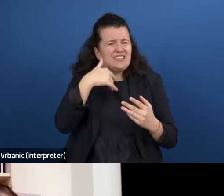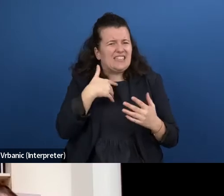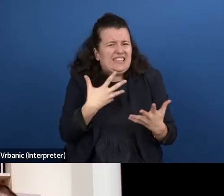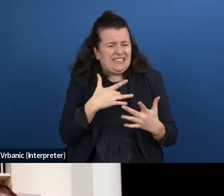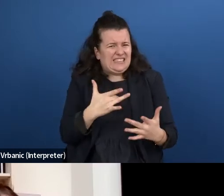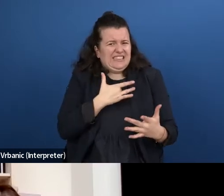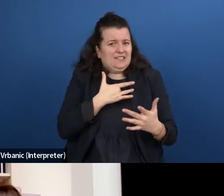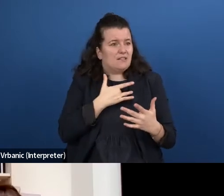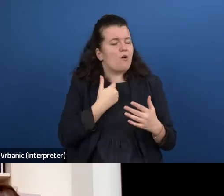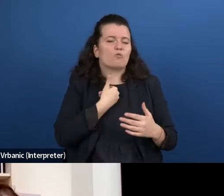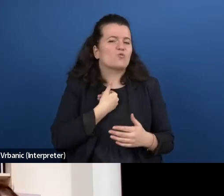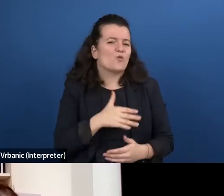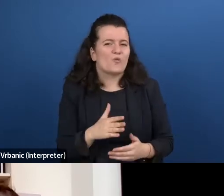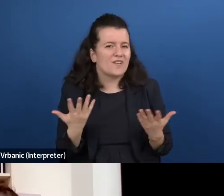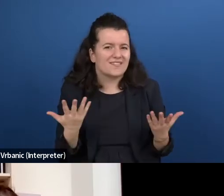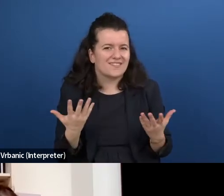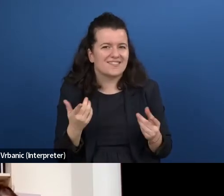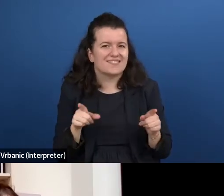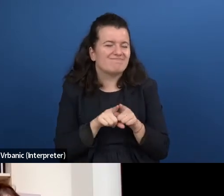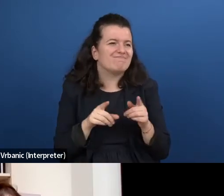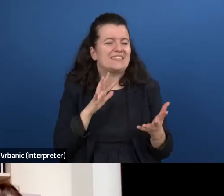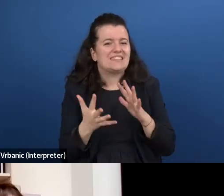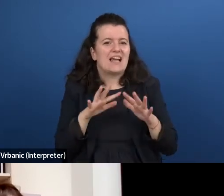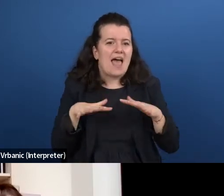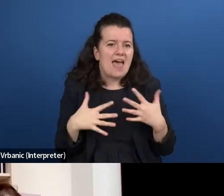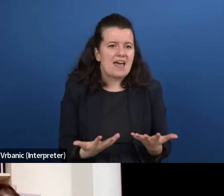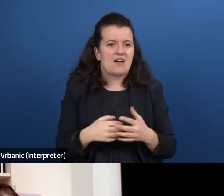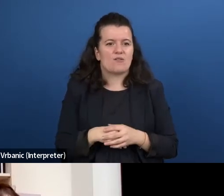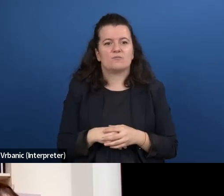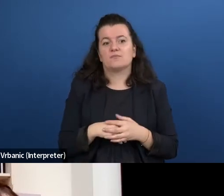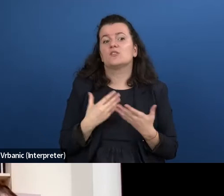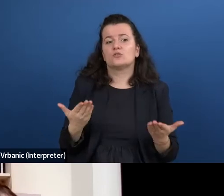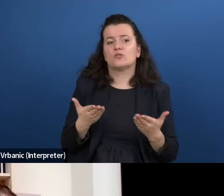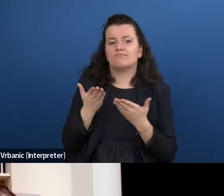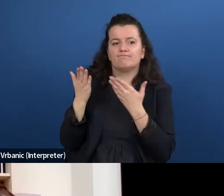the national police, representatives of the prosecutor office